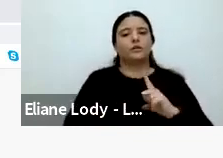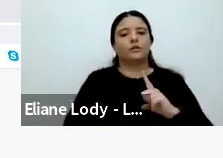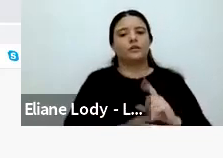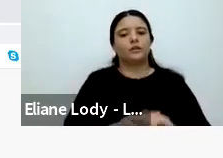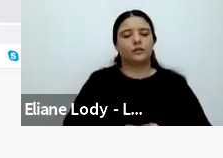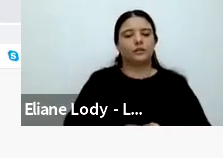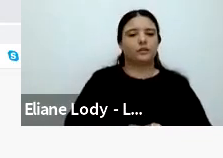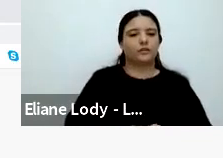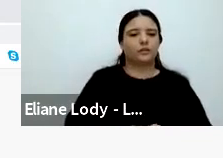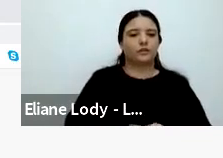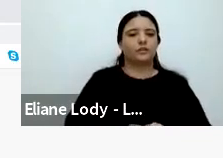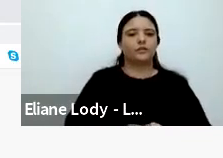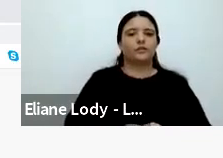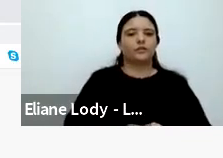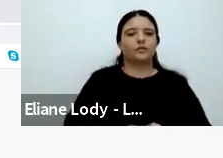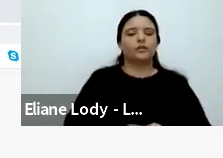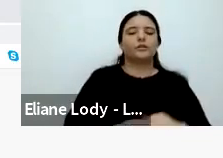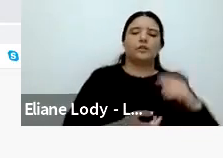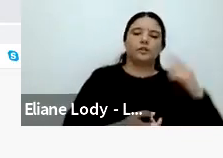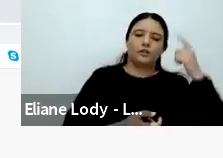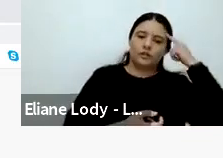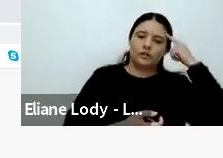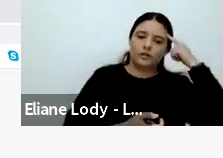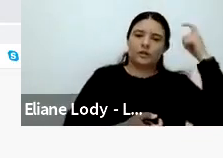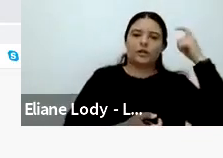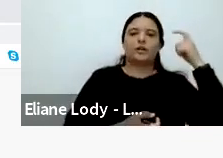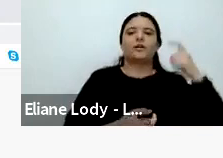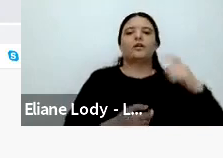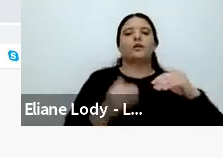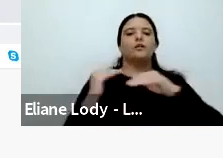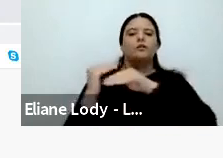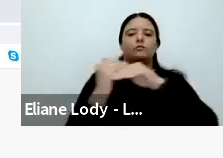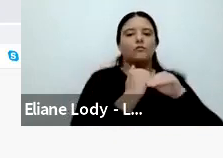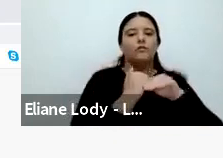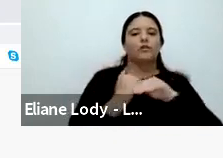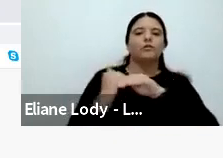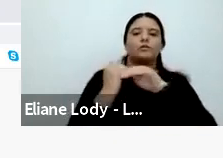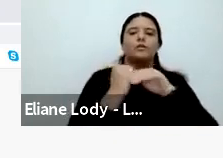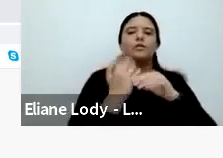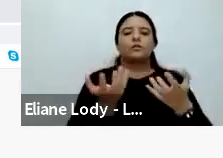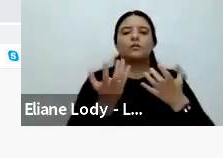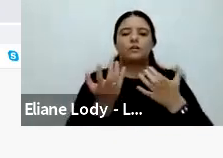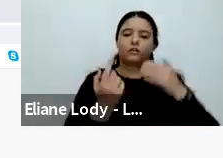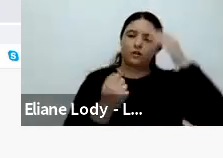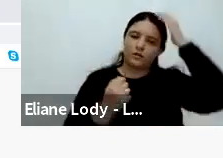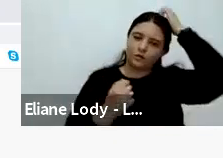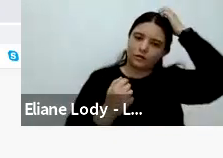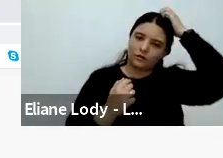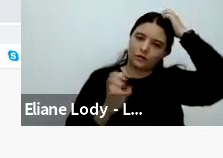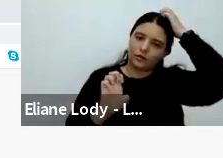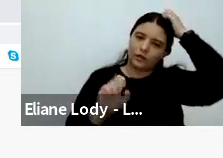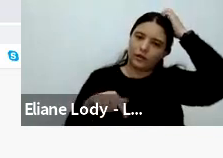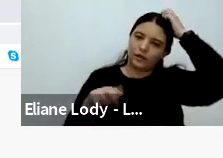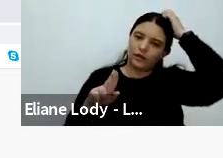promote equity. equity and they took and they told us to back off. They They told us to tone it